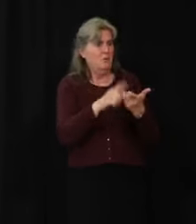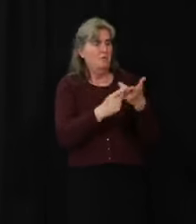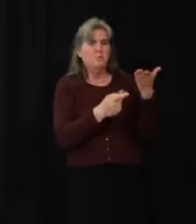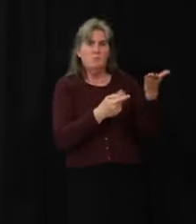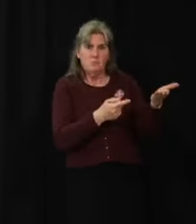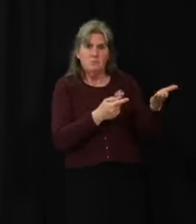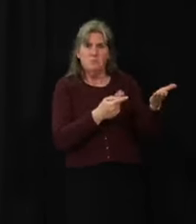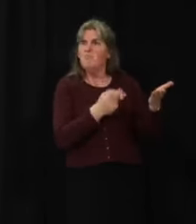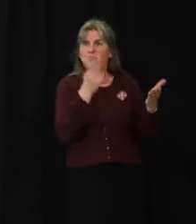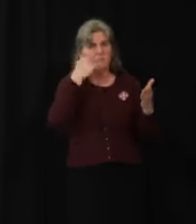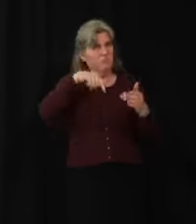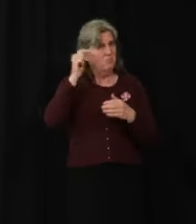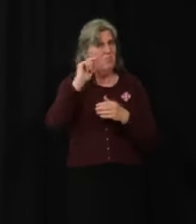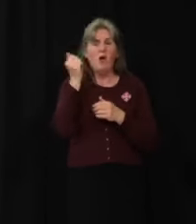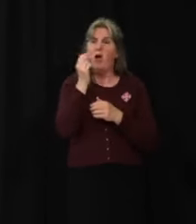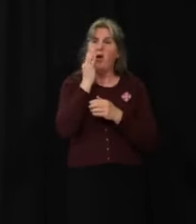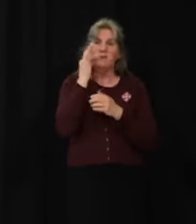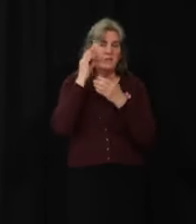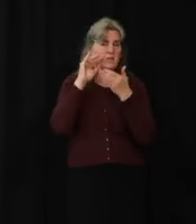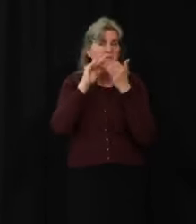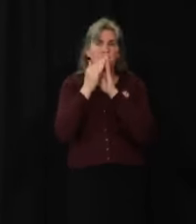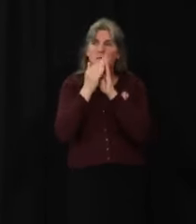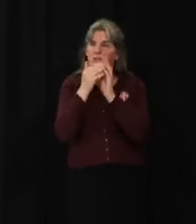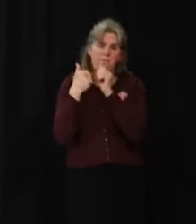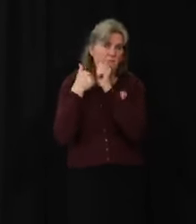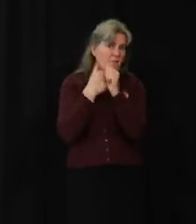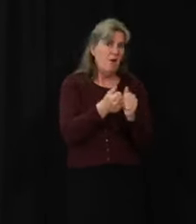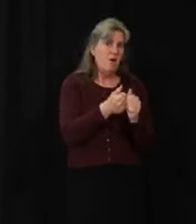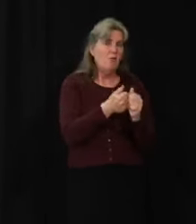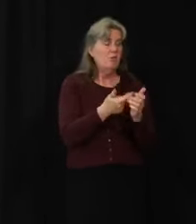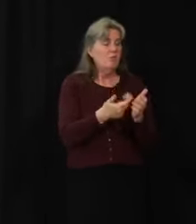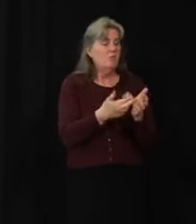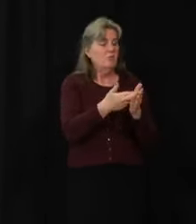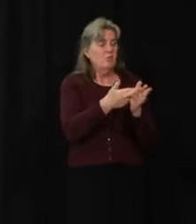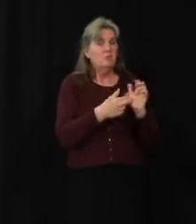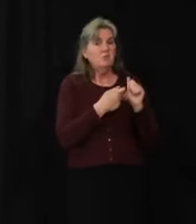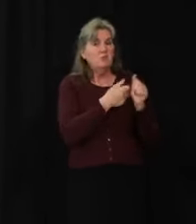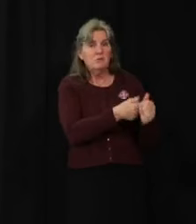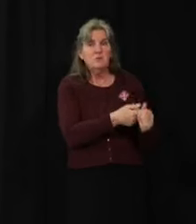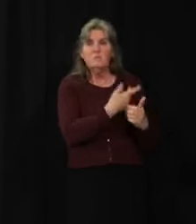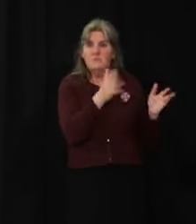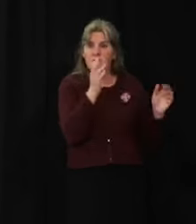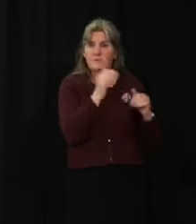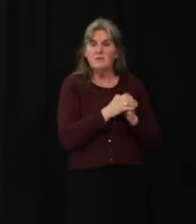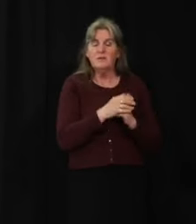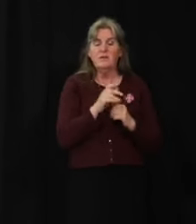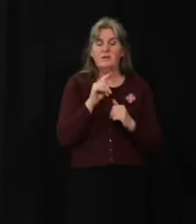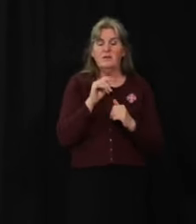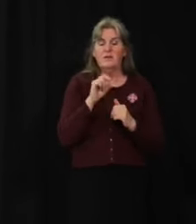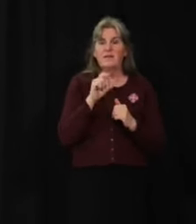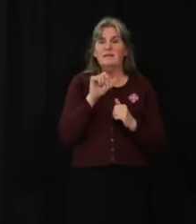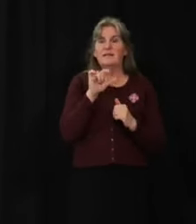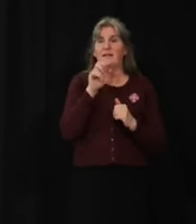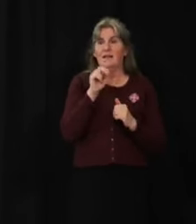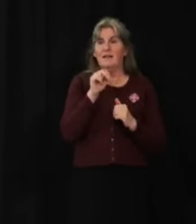For instance, we might, and as I have said many times before, we can expect that from time to